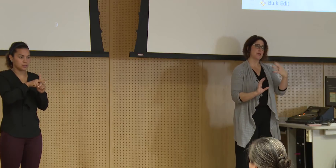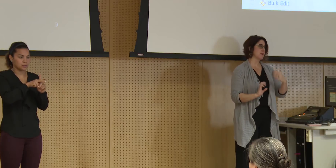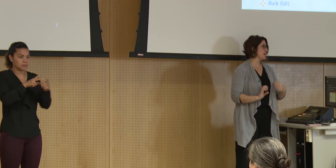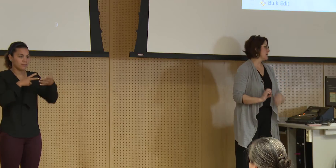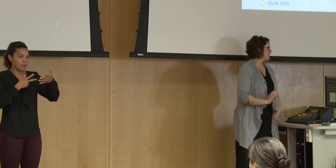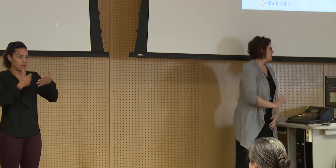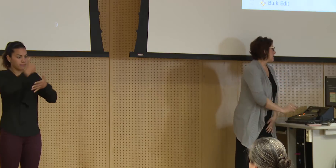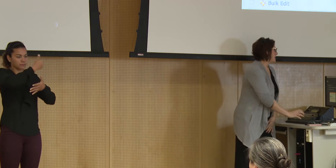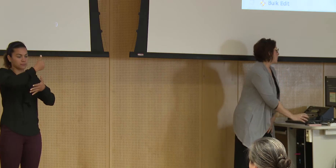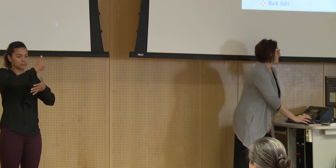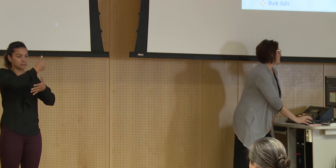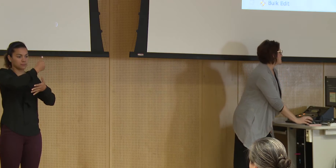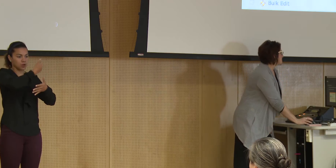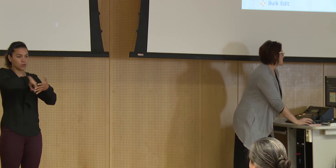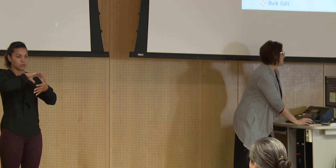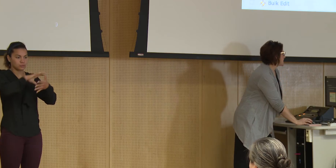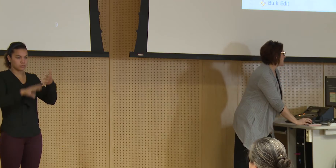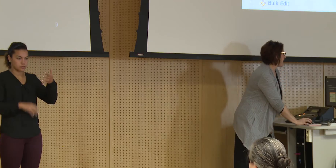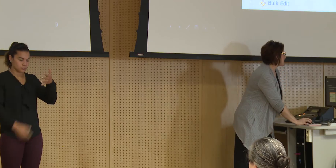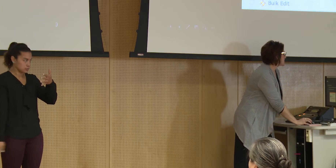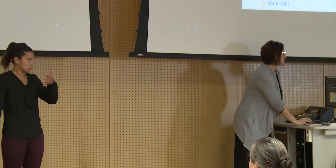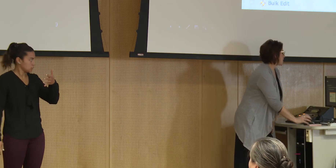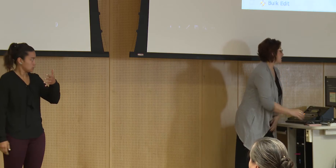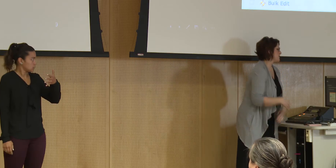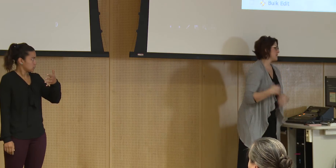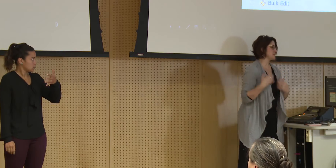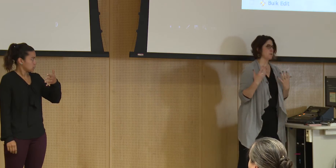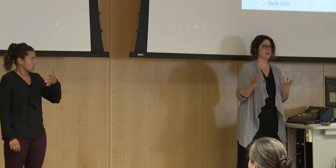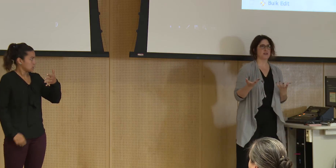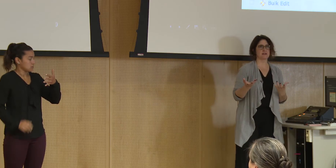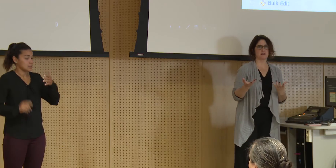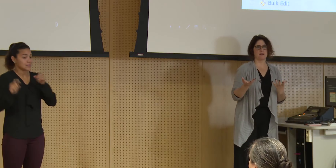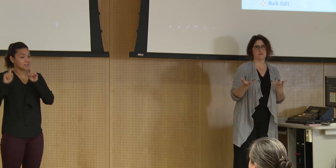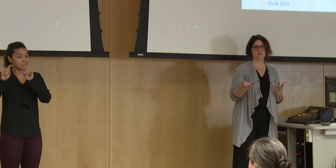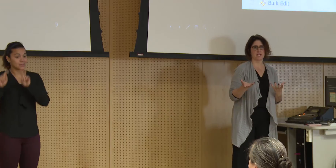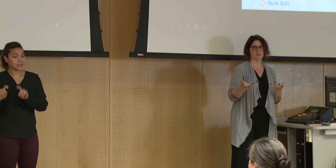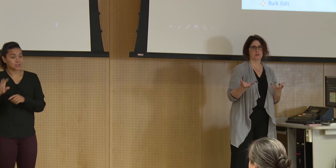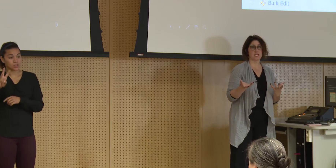Likewise, my tests are 60% of the final grade.